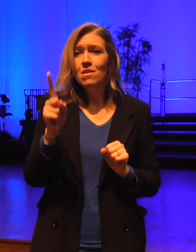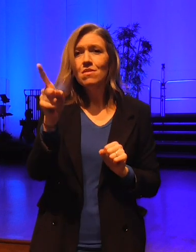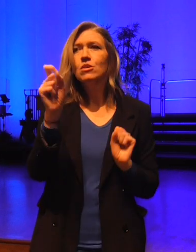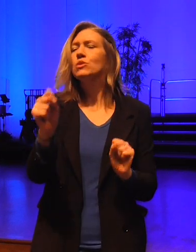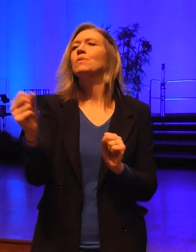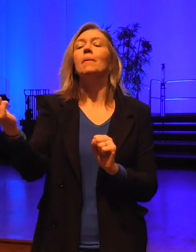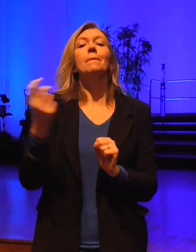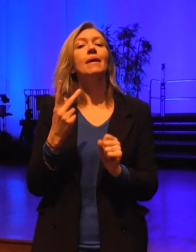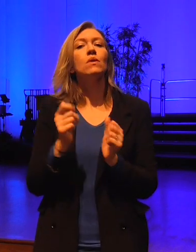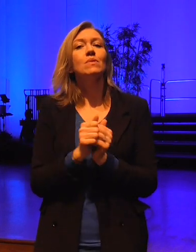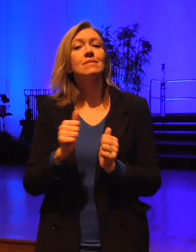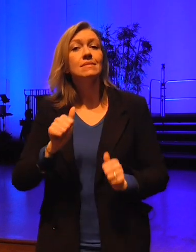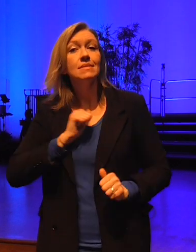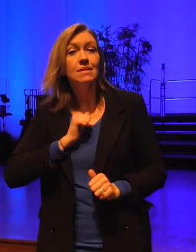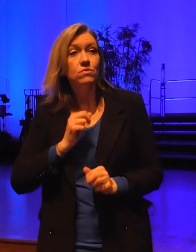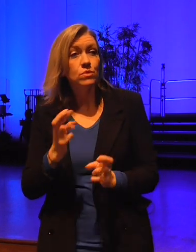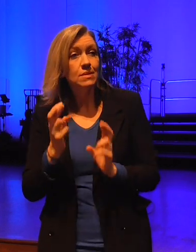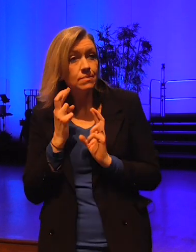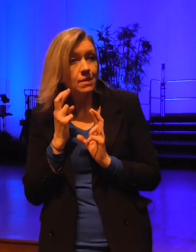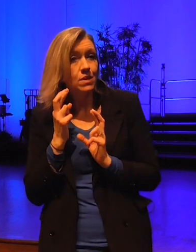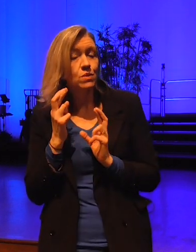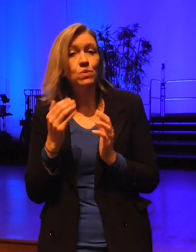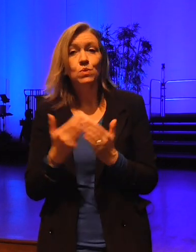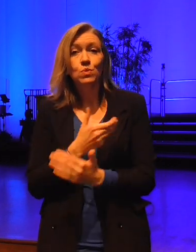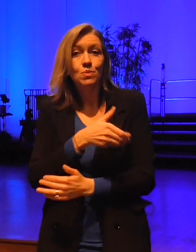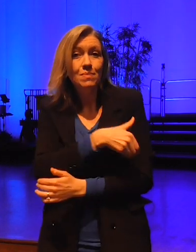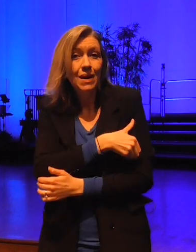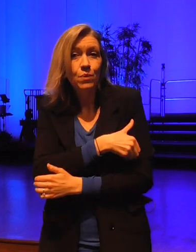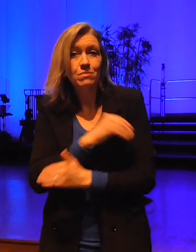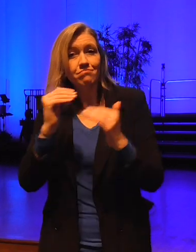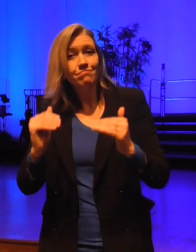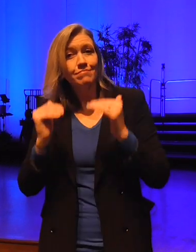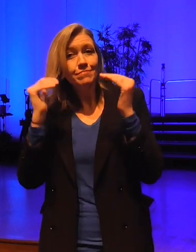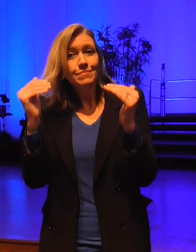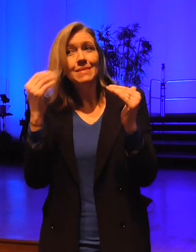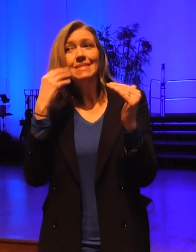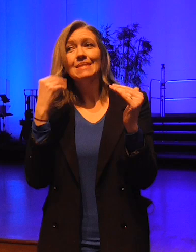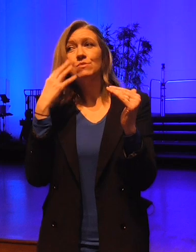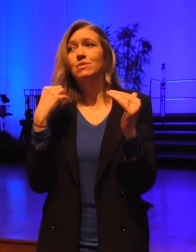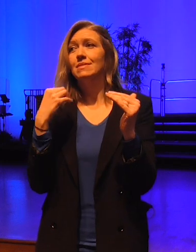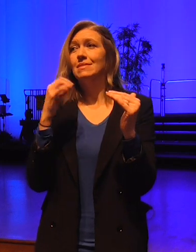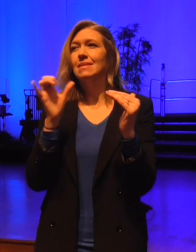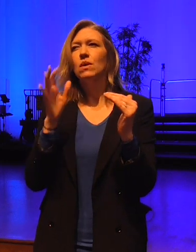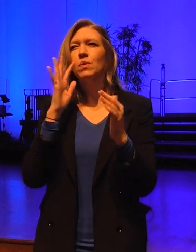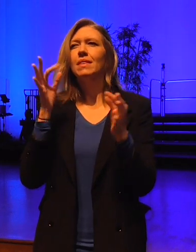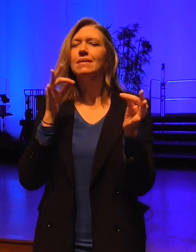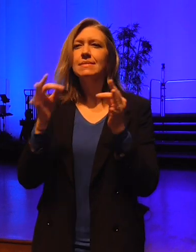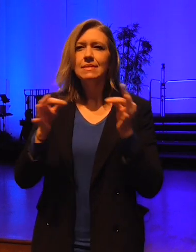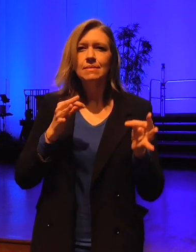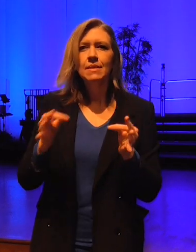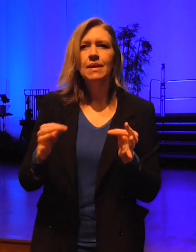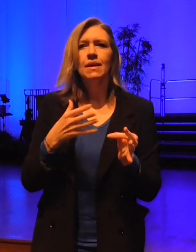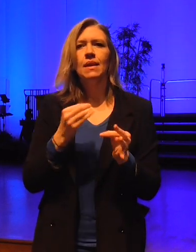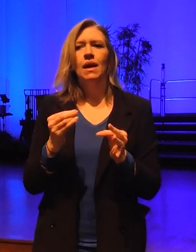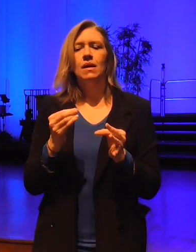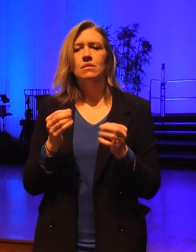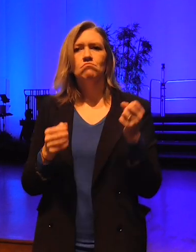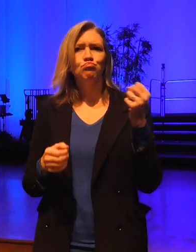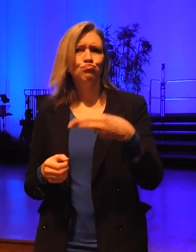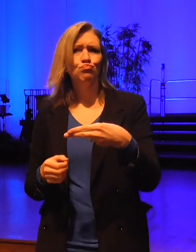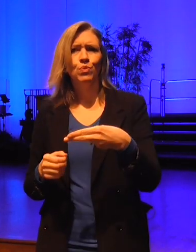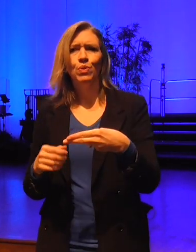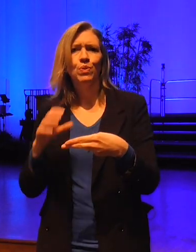with new power with an advanced experience that shall explain and Overlook the old talking about